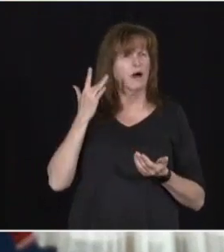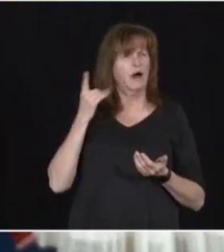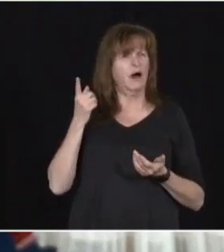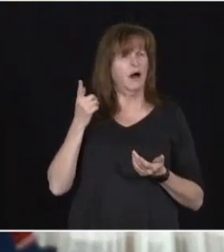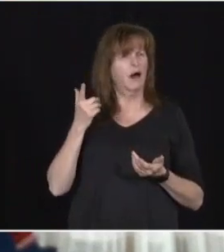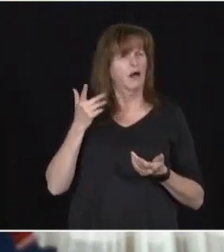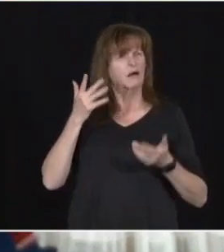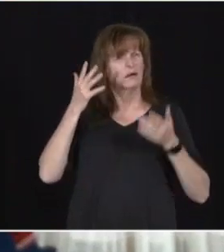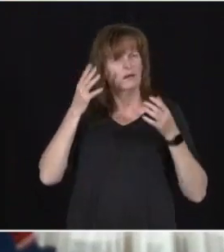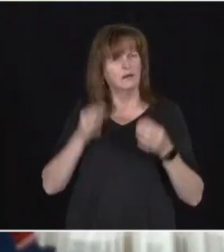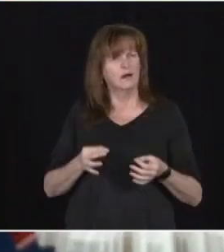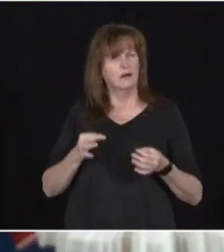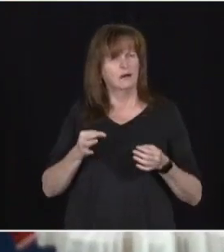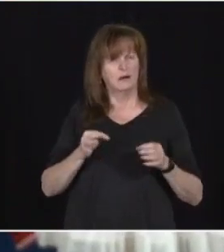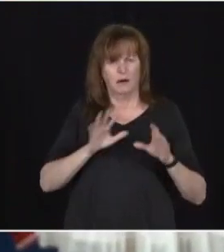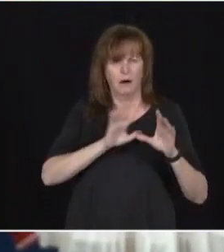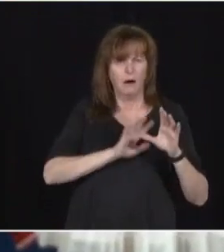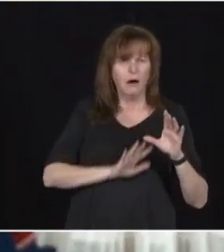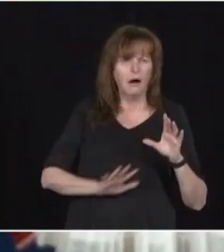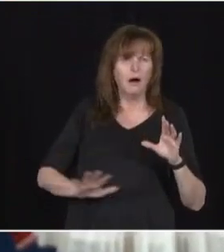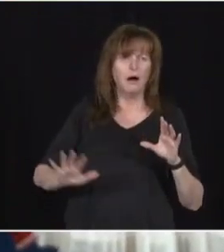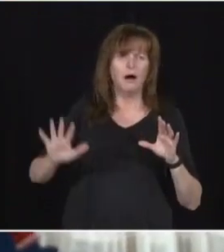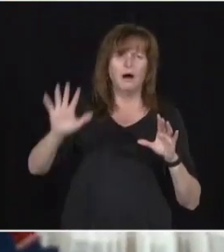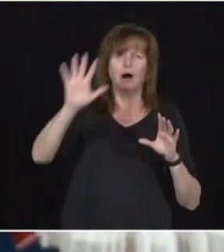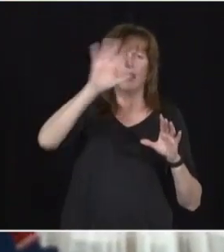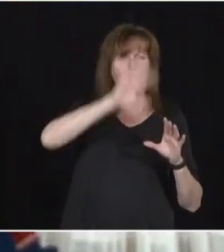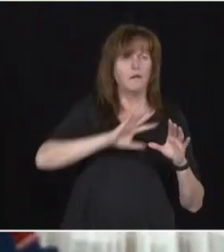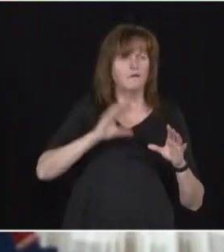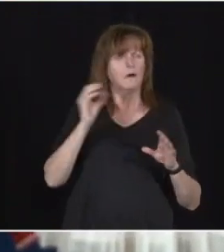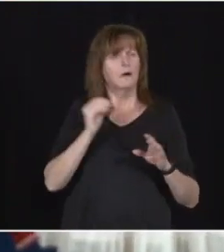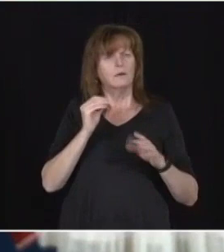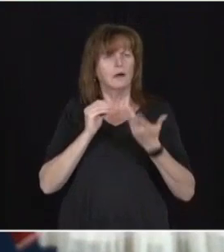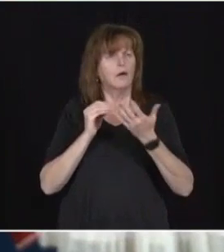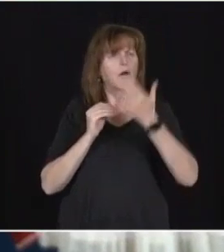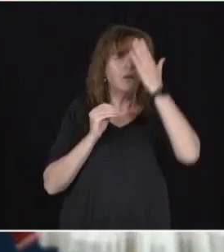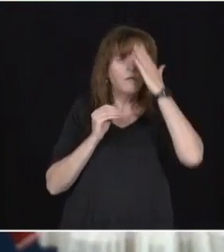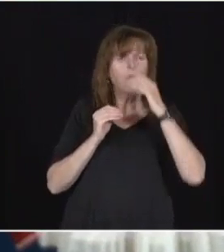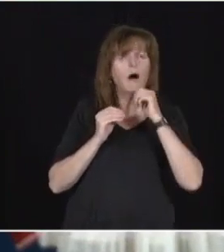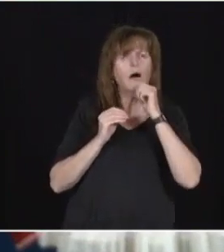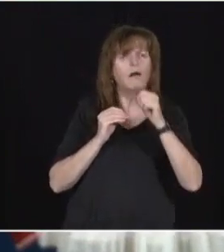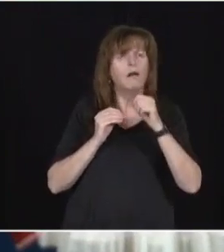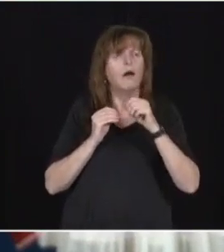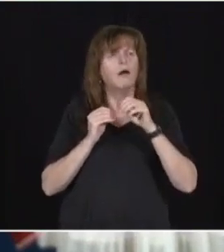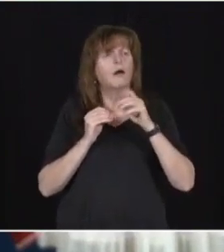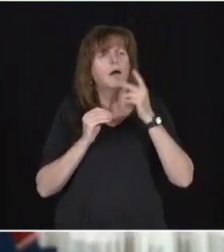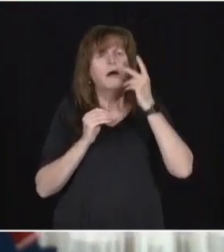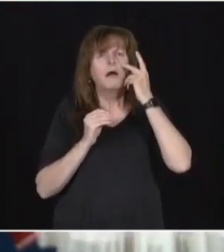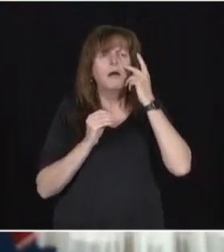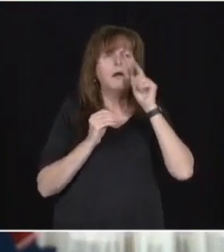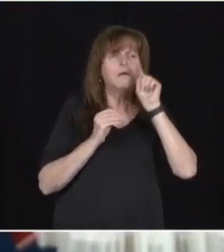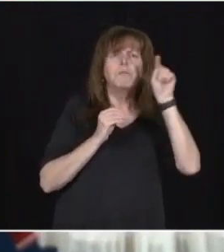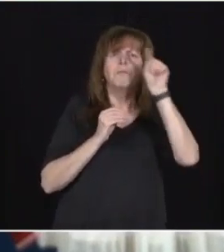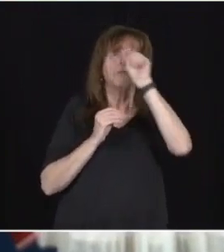Thank you, Premier why did you decide to do this for the whole province and not do some sort